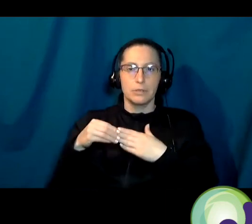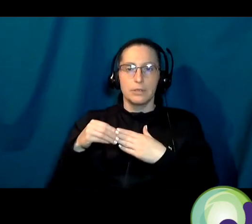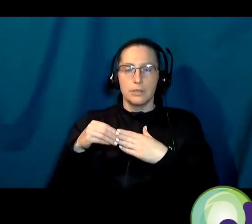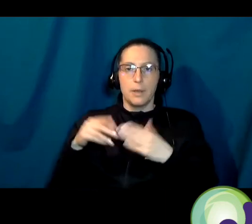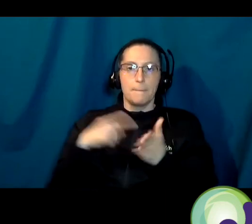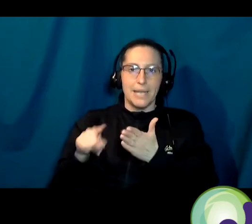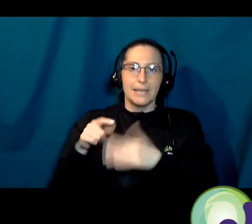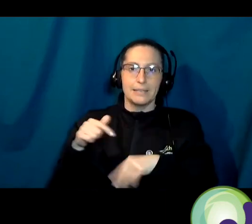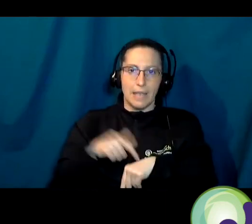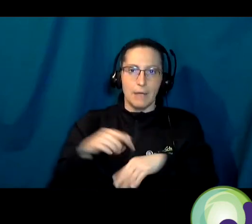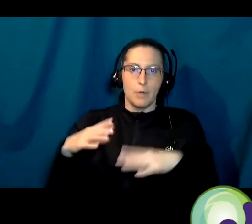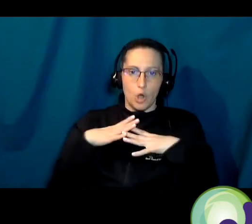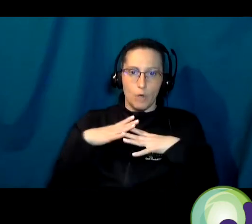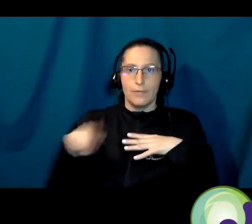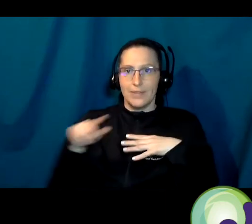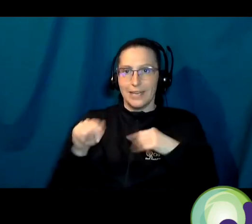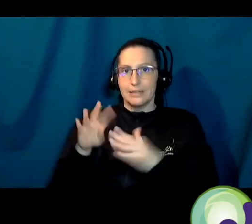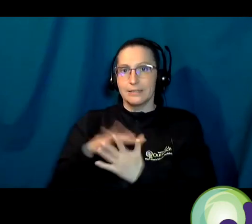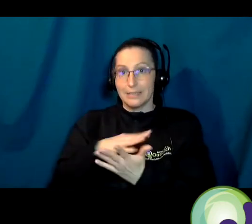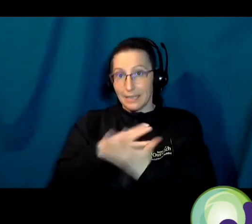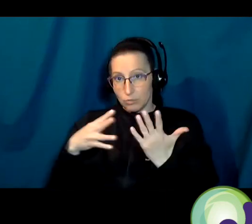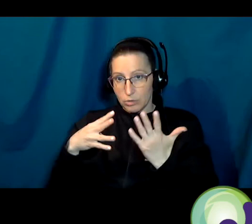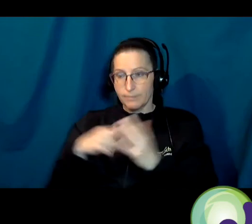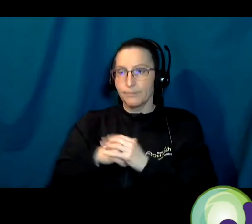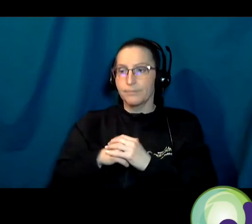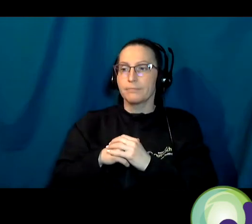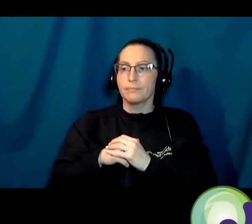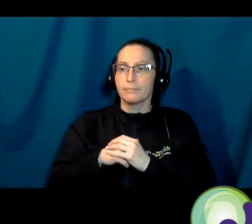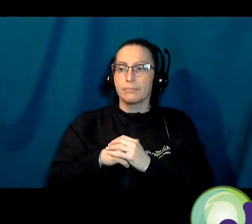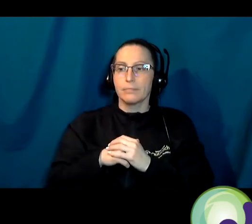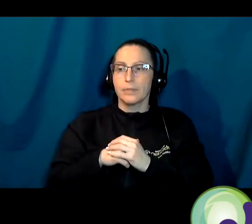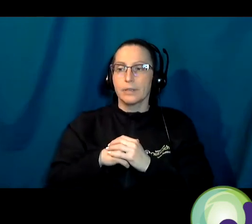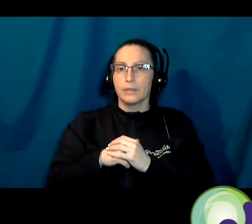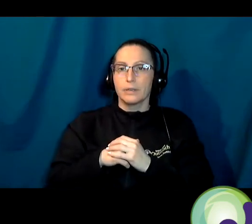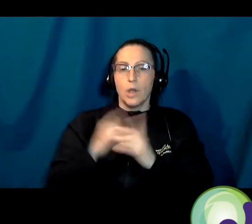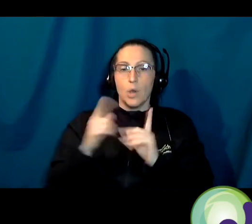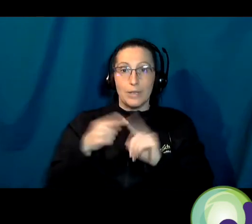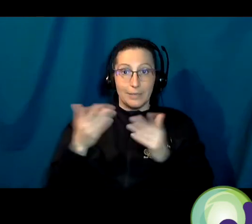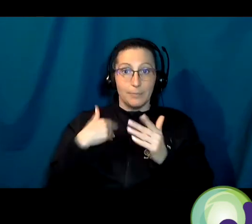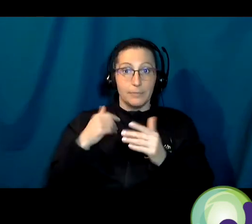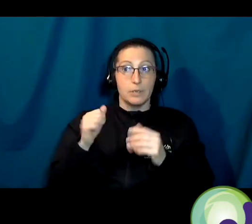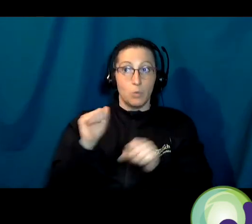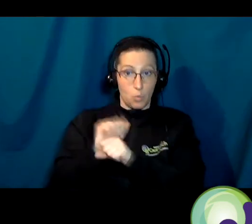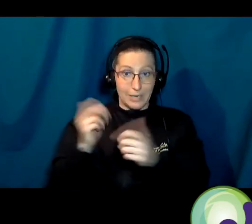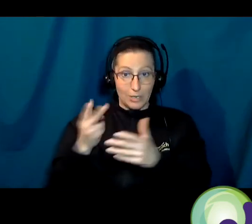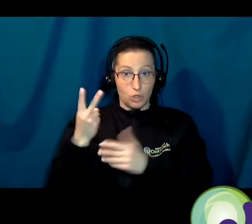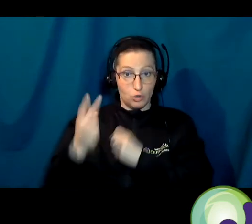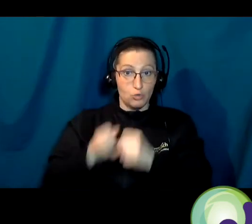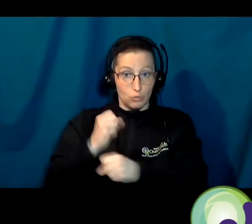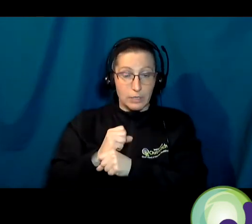allows them to be able to schedule. After someone has been with us for two years, they have 80 hours